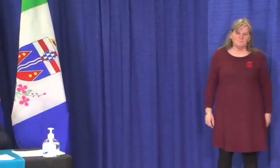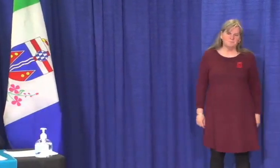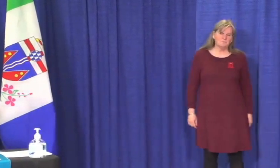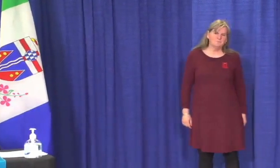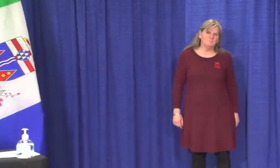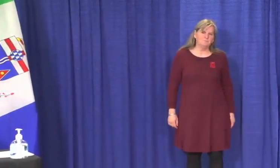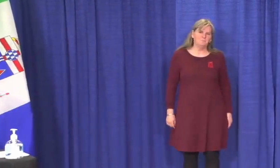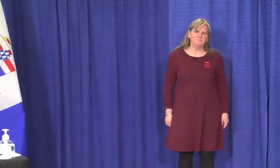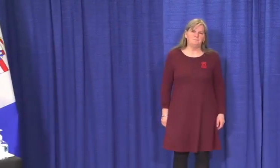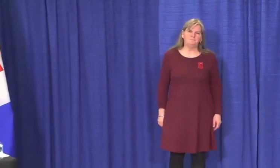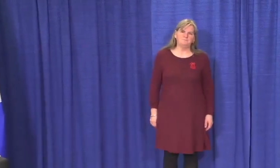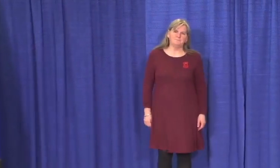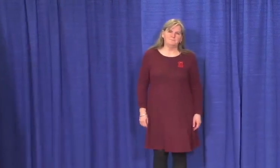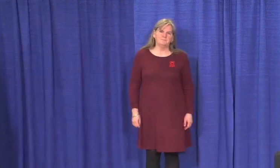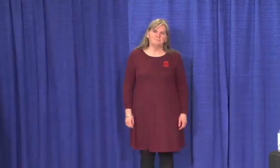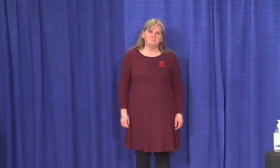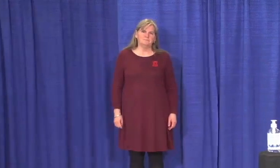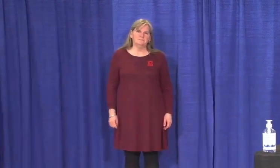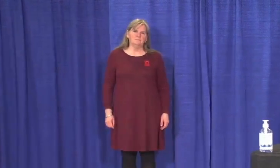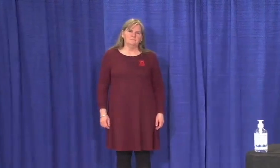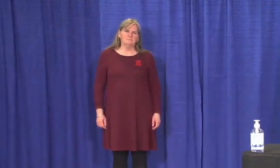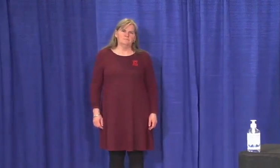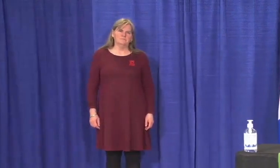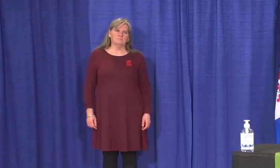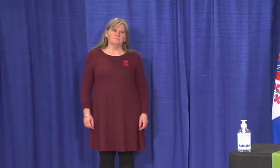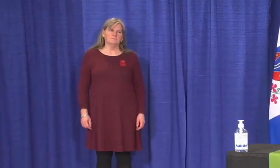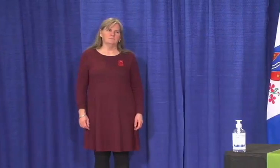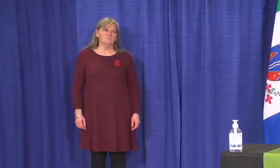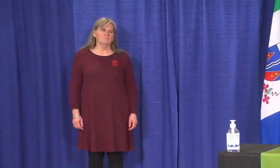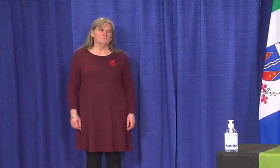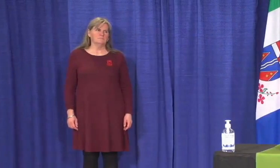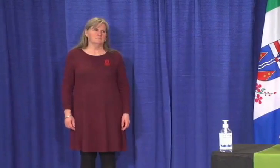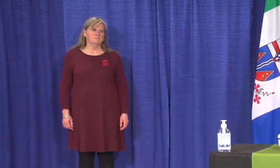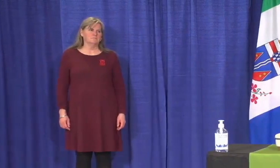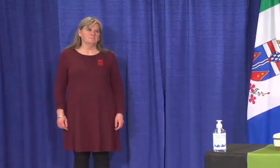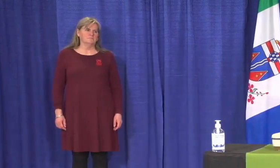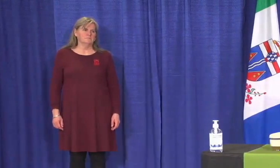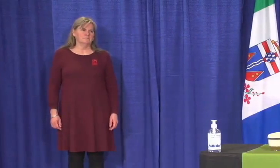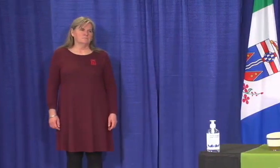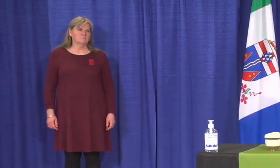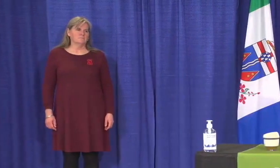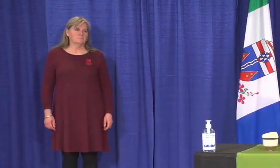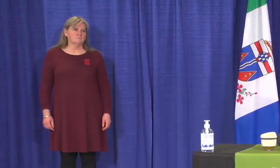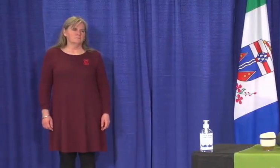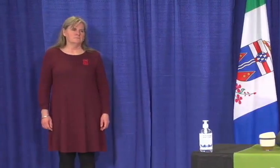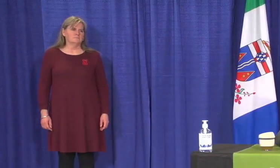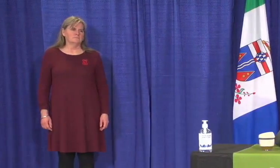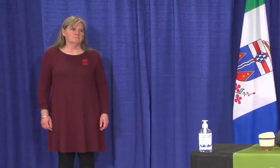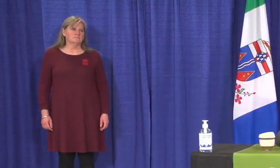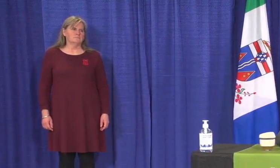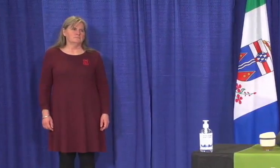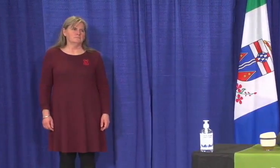second dose?